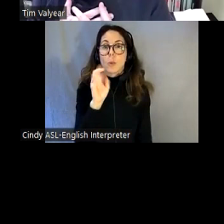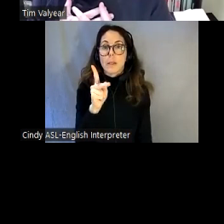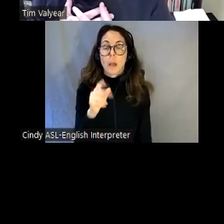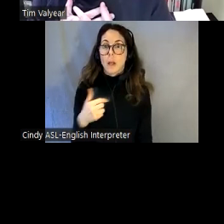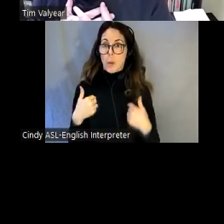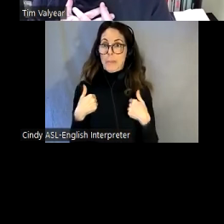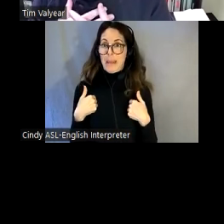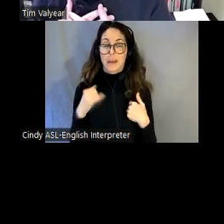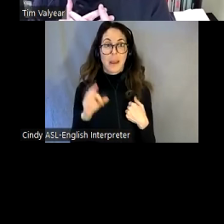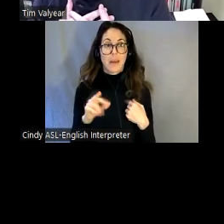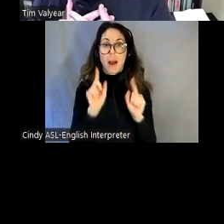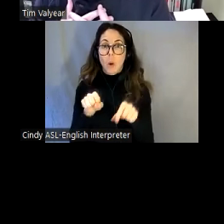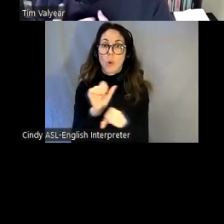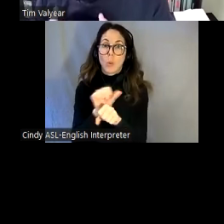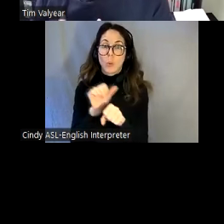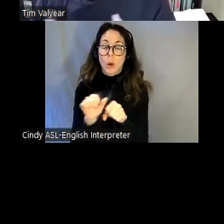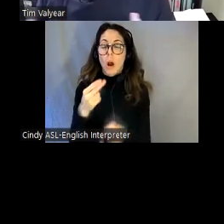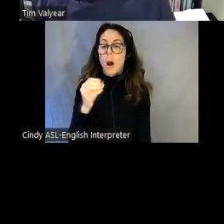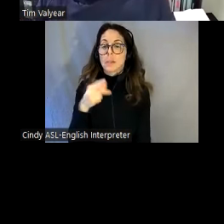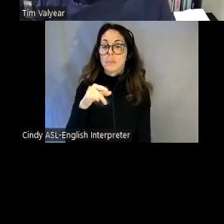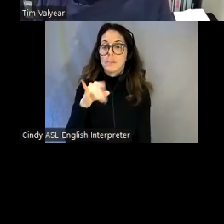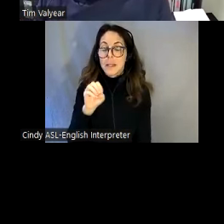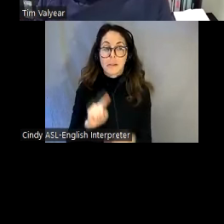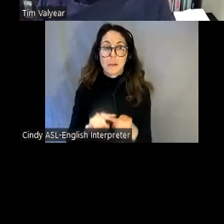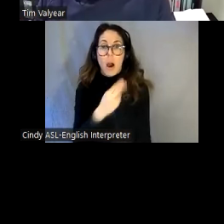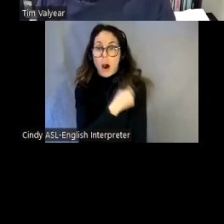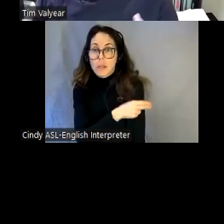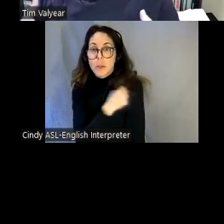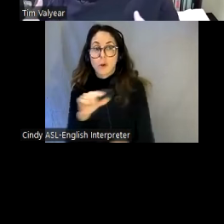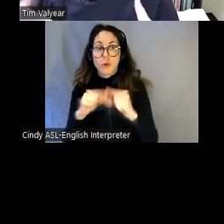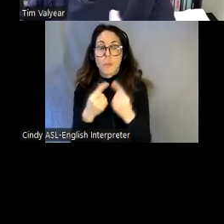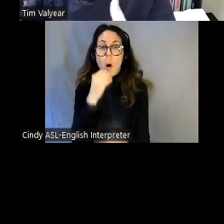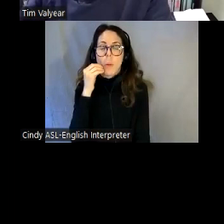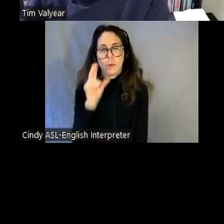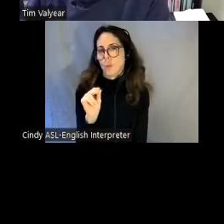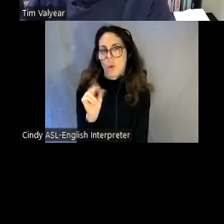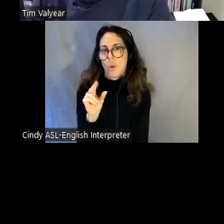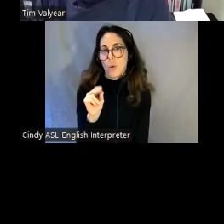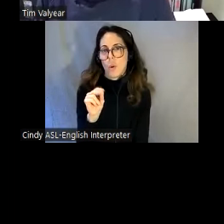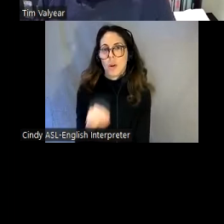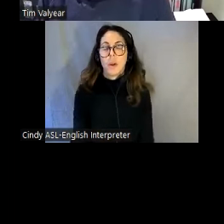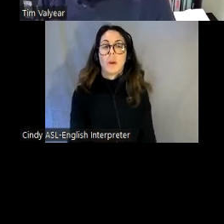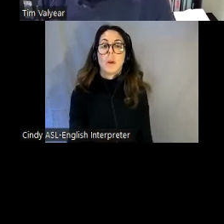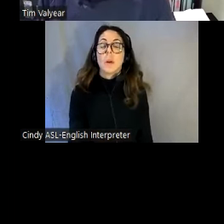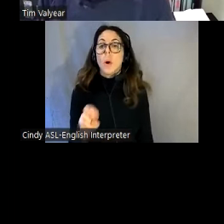, or volunteer or are admitted into a high-risk setting. This does not apply to me when I go to the